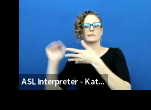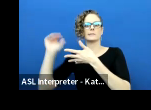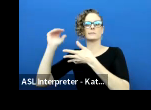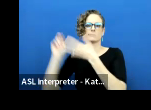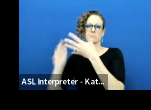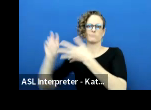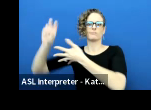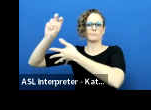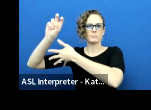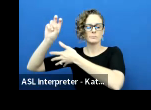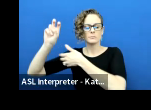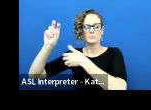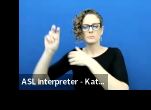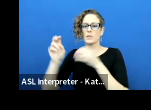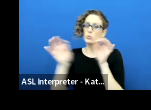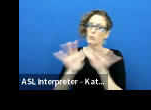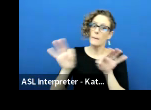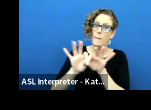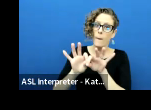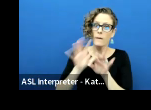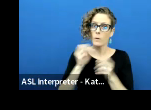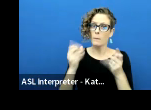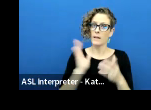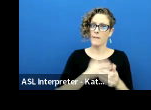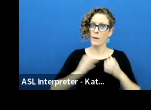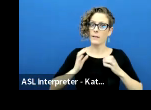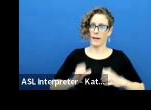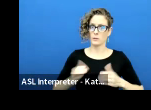things and it's really important for a lot of our clients to be able to have this kind of thing